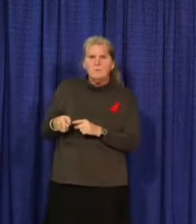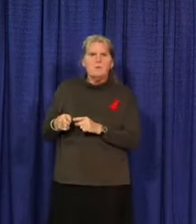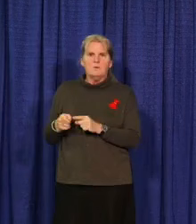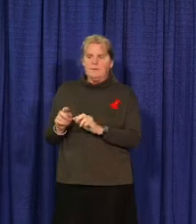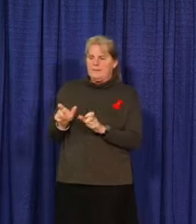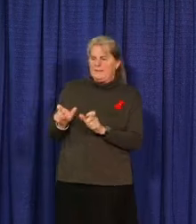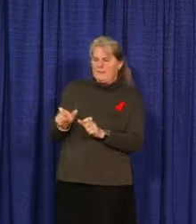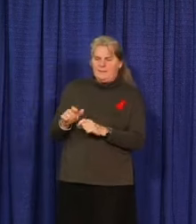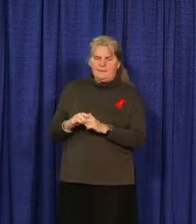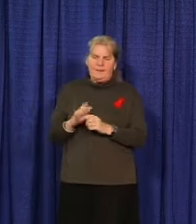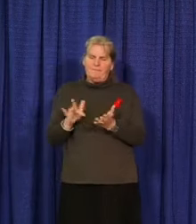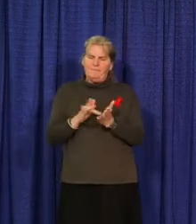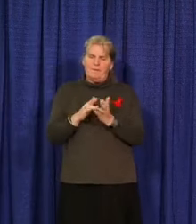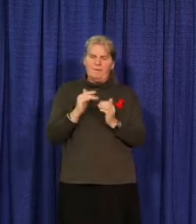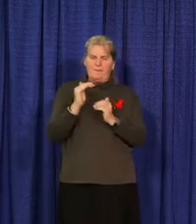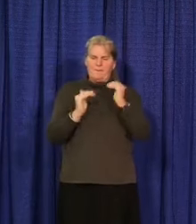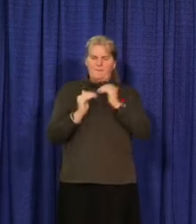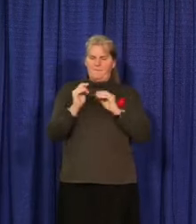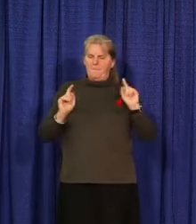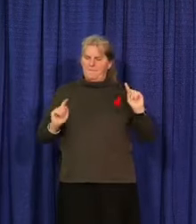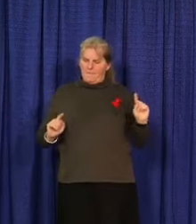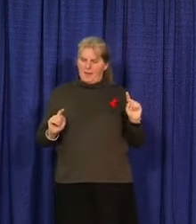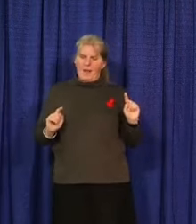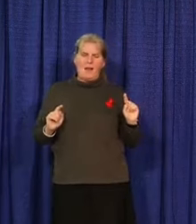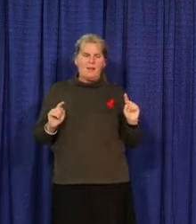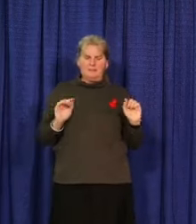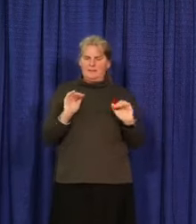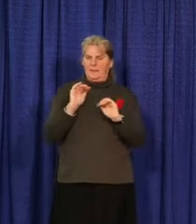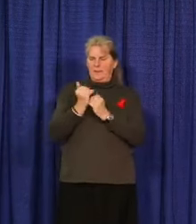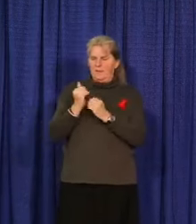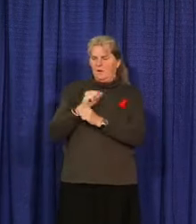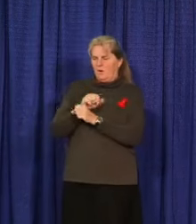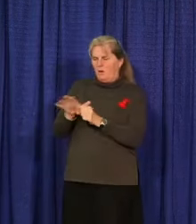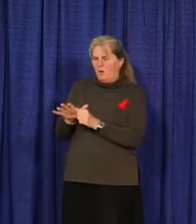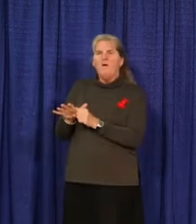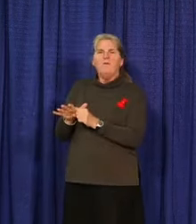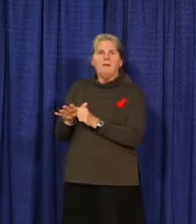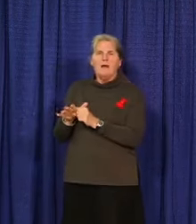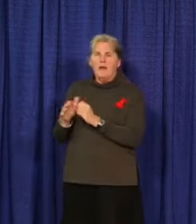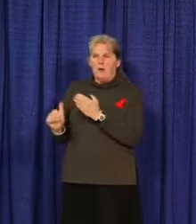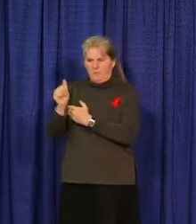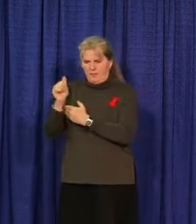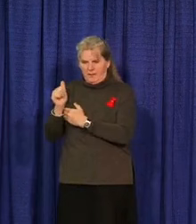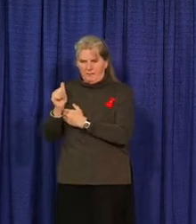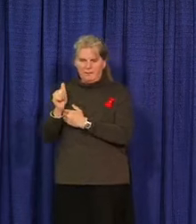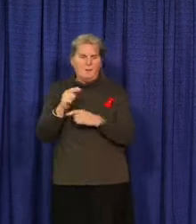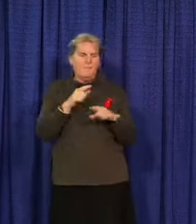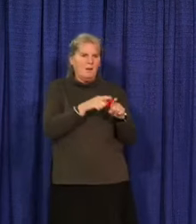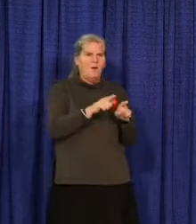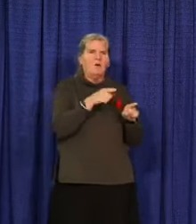approach, finding a middleweight where we can tolerate a limited amount of COVID risk along with